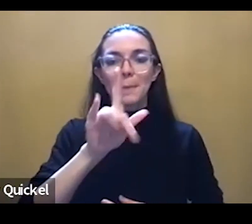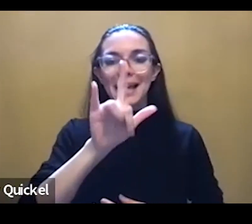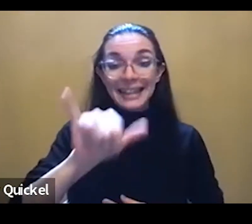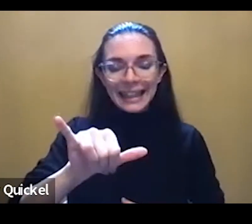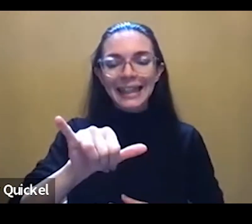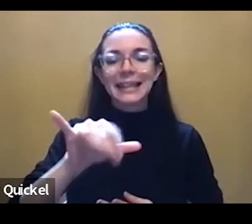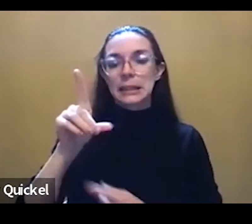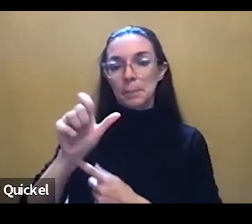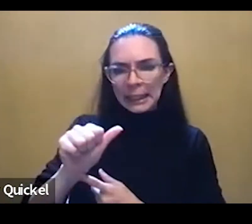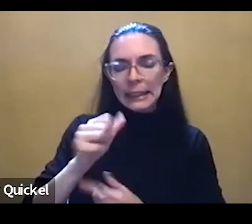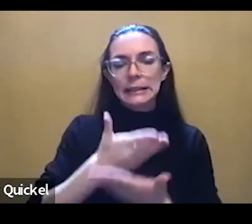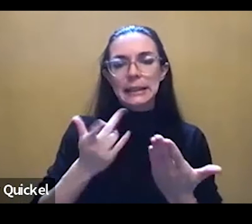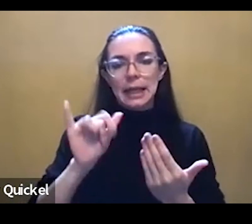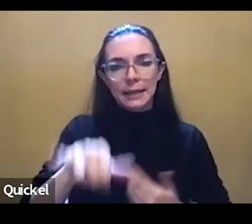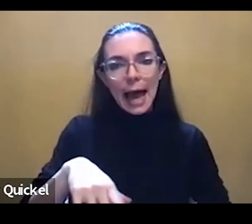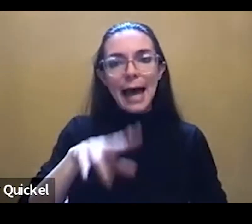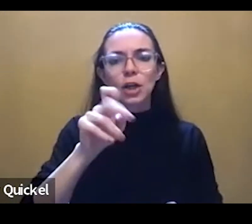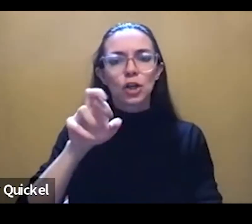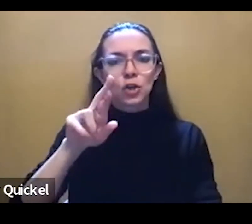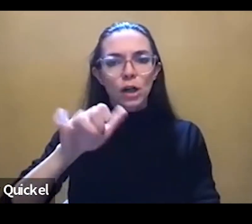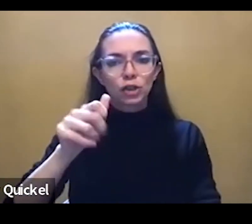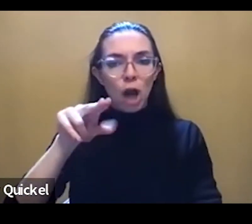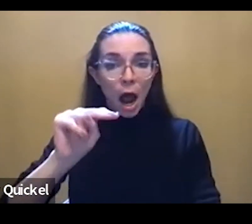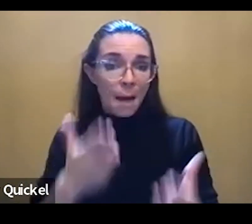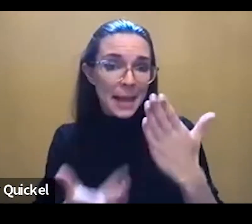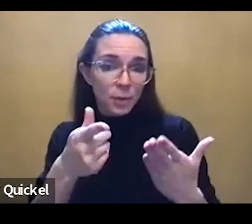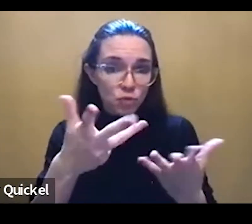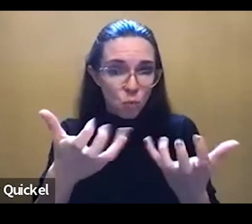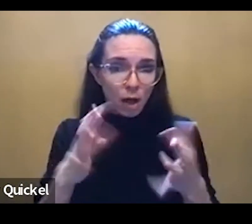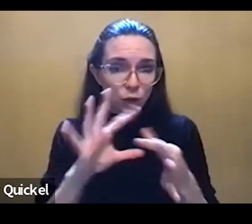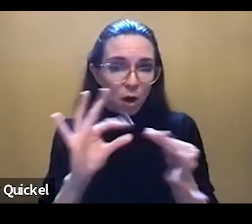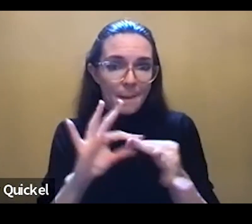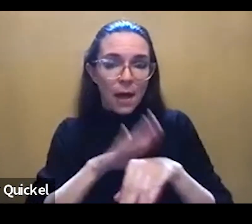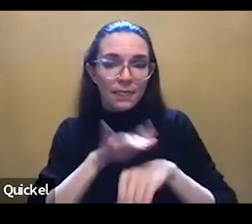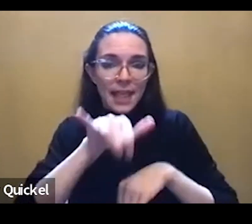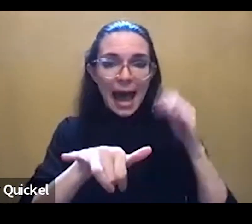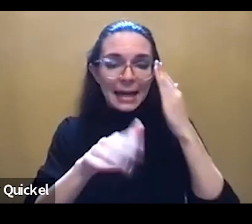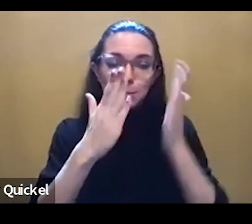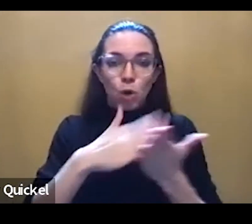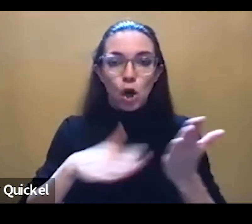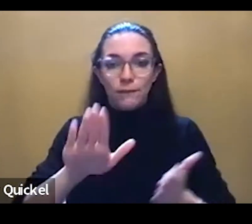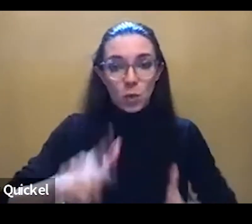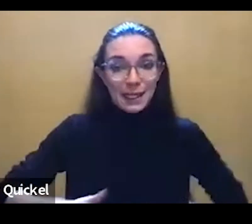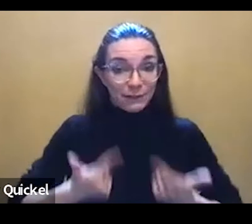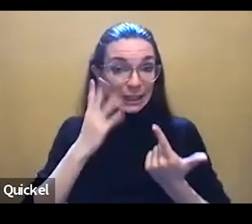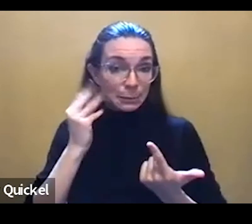that. Noorjahan, I thought you may want to comment on that as part of your lived